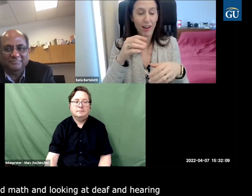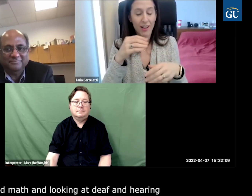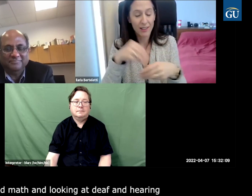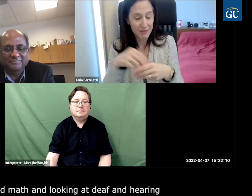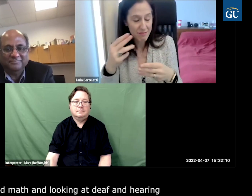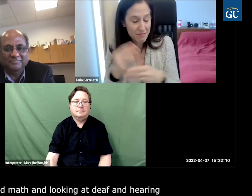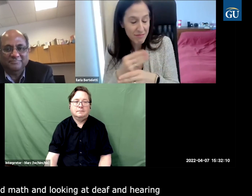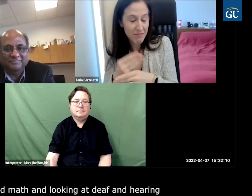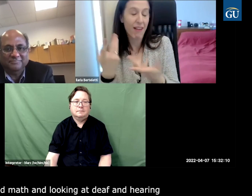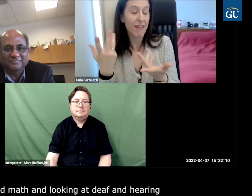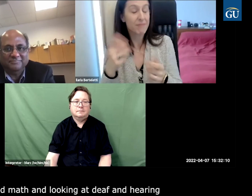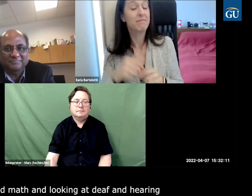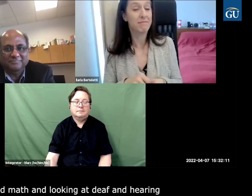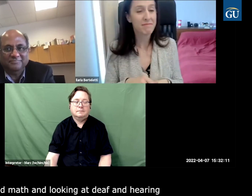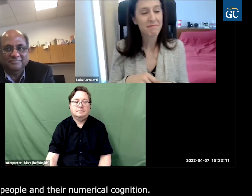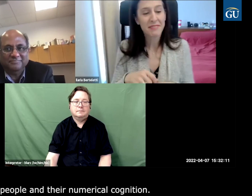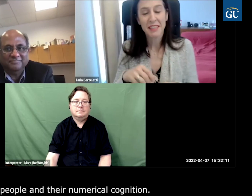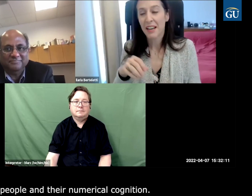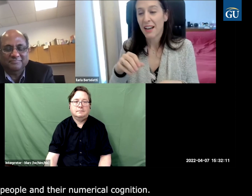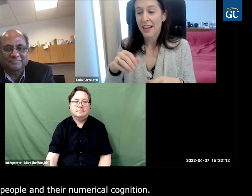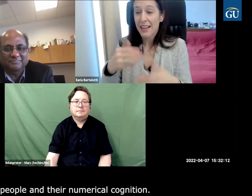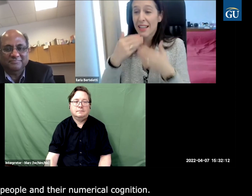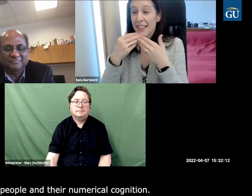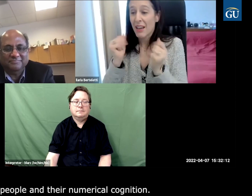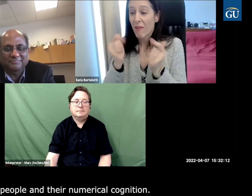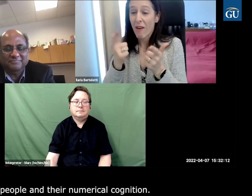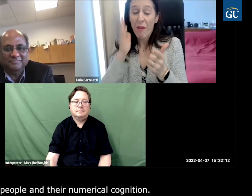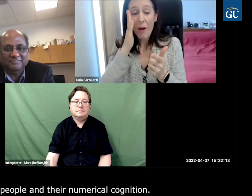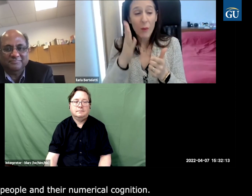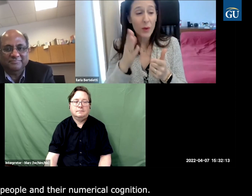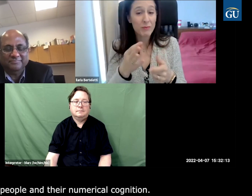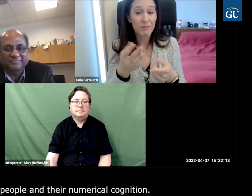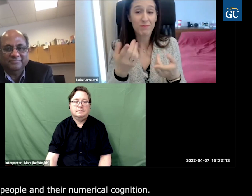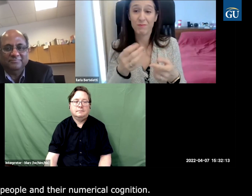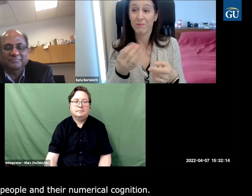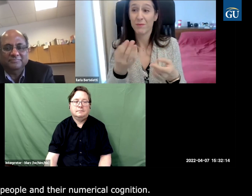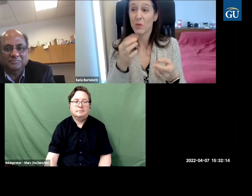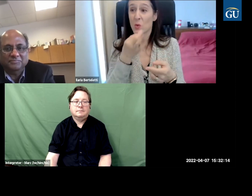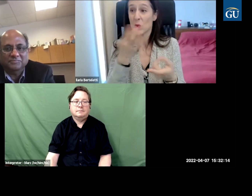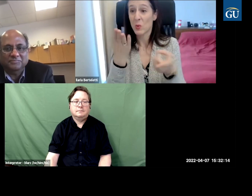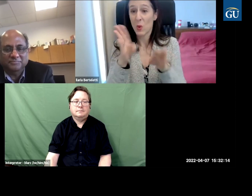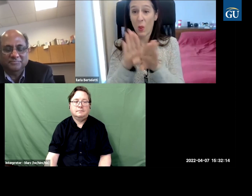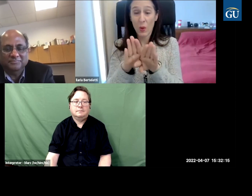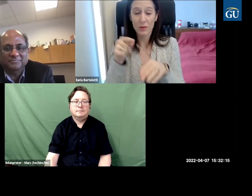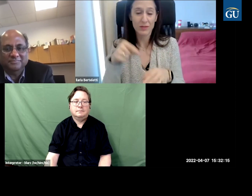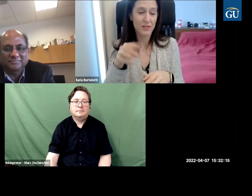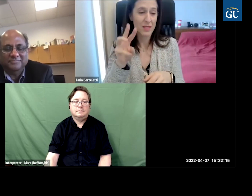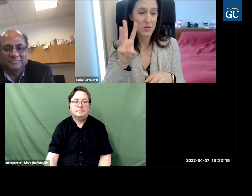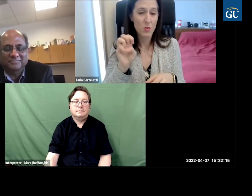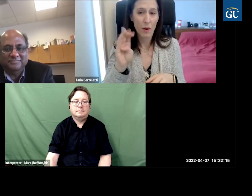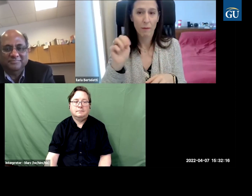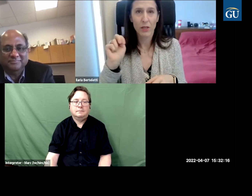looking at deaf and hearing people and their numerical cognition